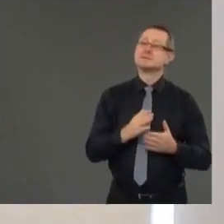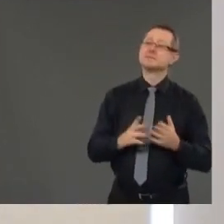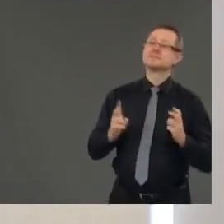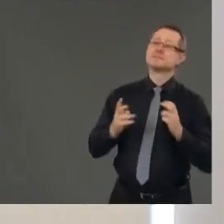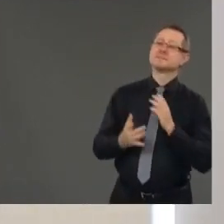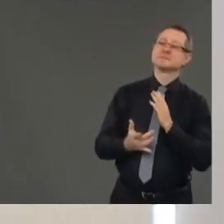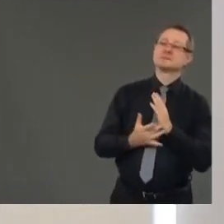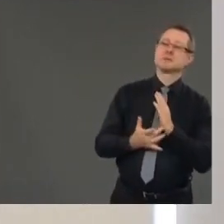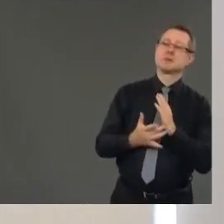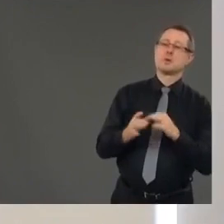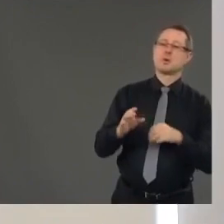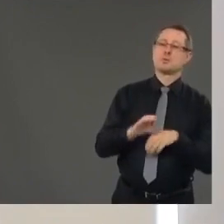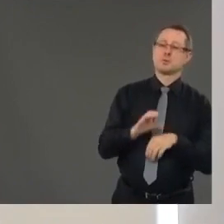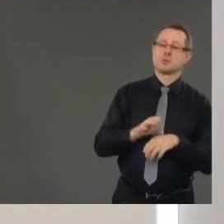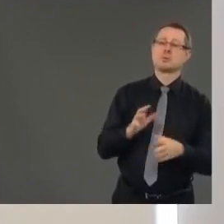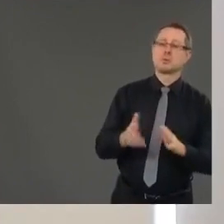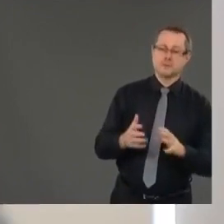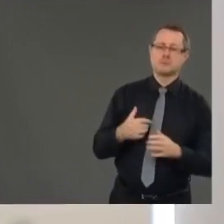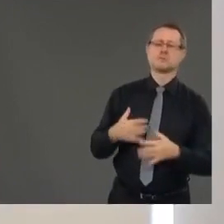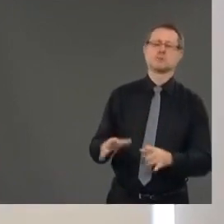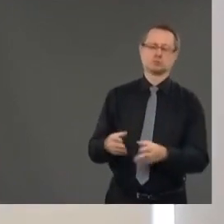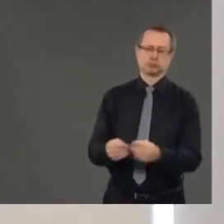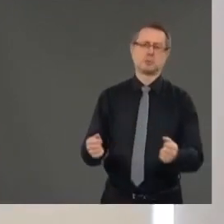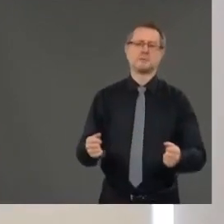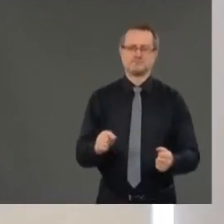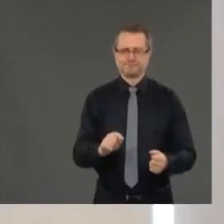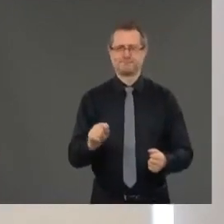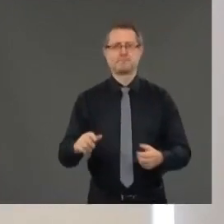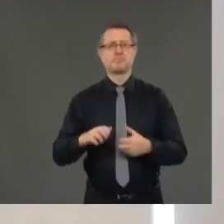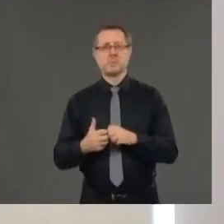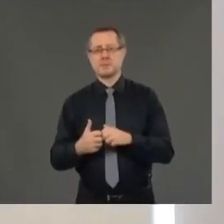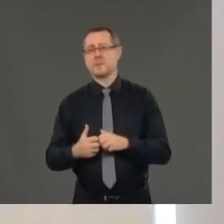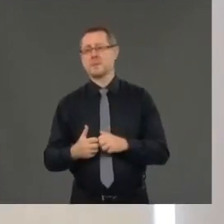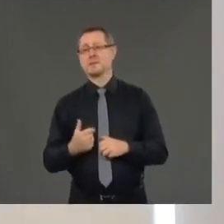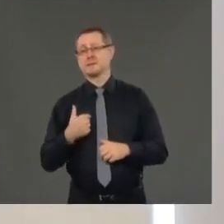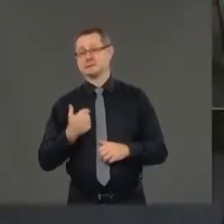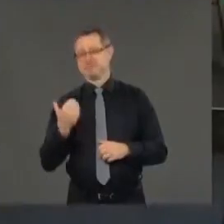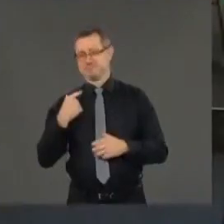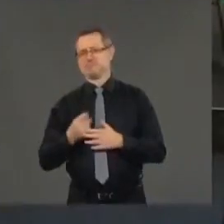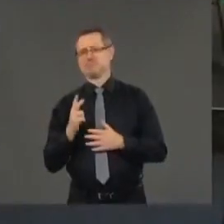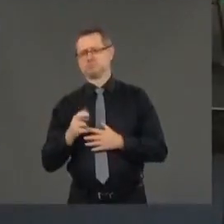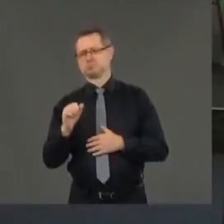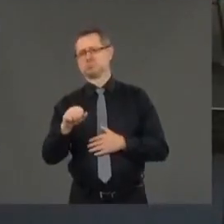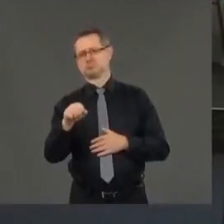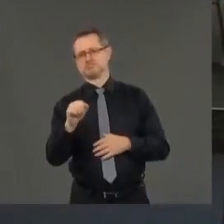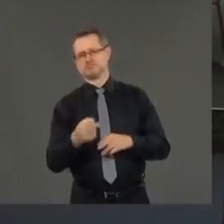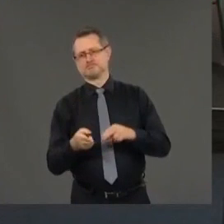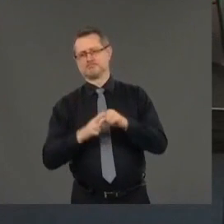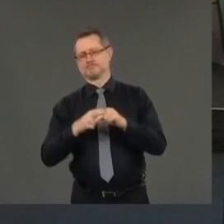THAT WAS RESOLVED. AND PEOPLE ARE NOW GETTING PAID. BUT THAT CALL WAS BASICALLY A